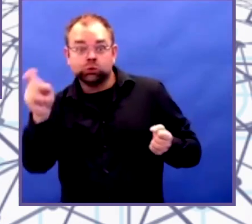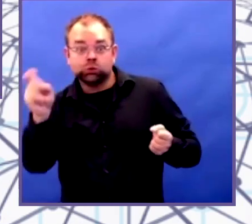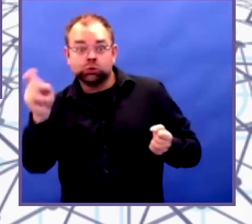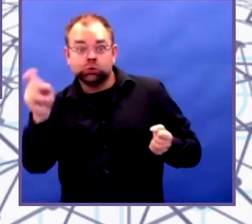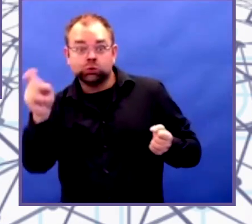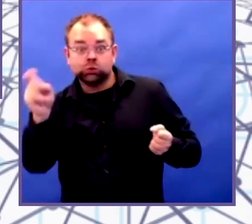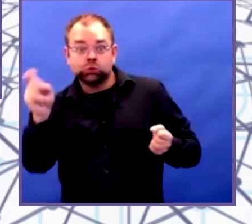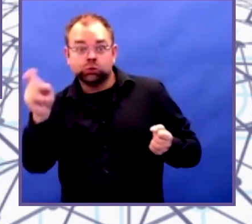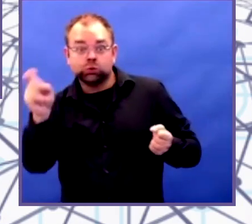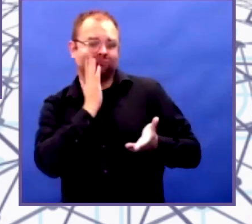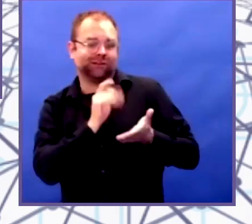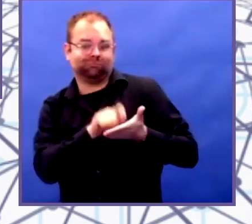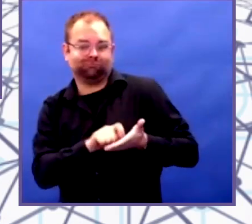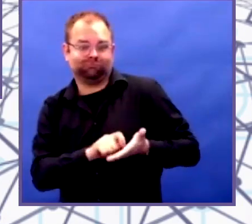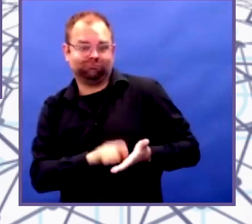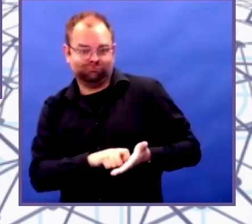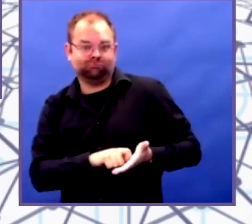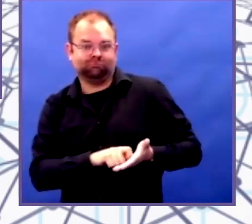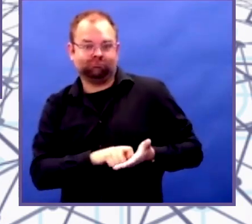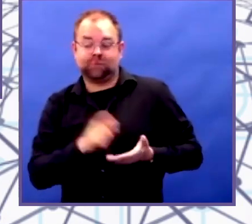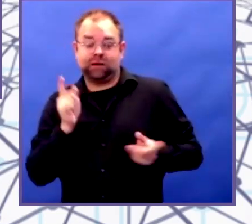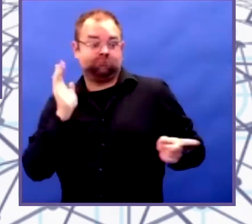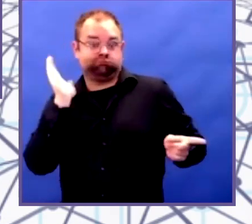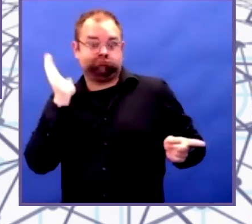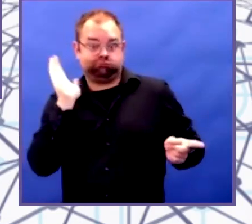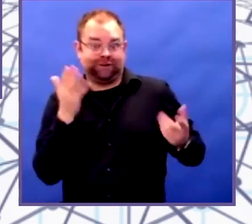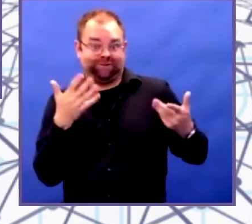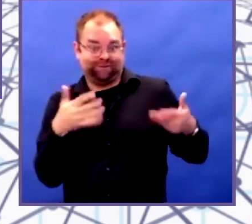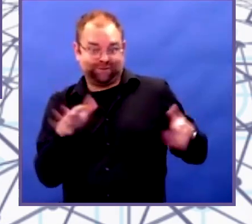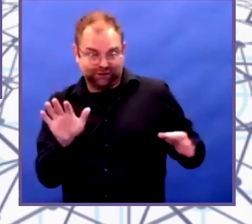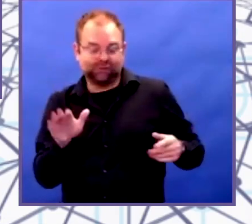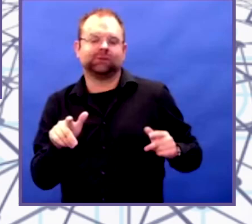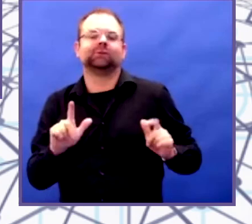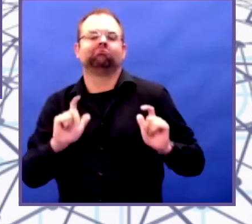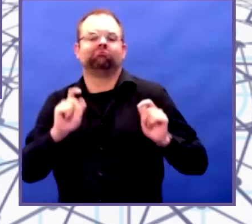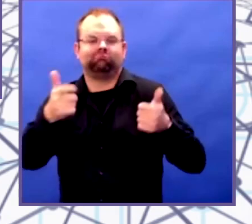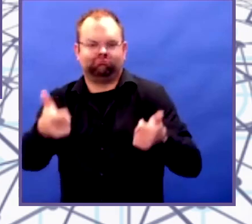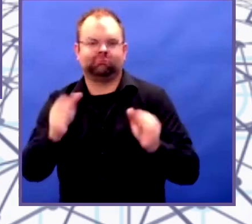you can join me. Just I'll take a minute briefly to describe the screen behind me.